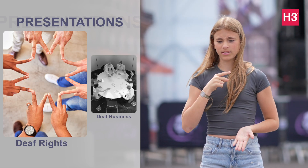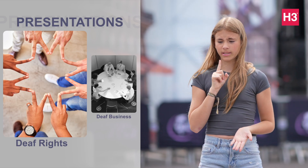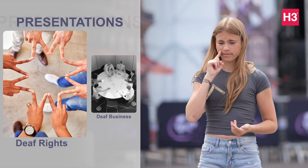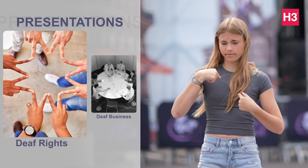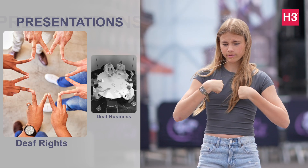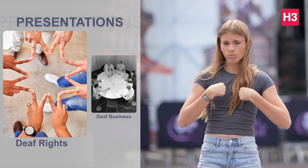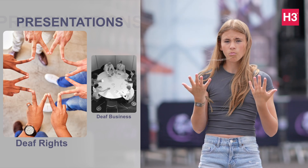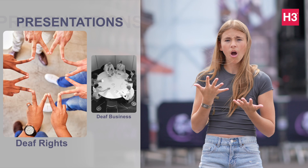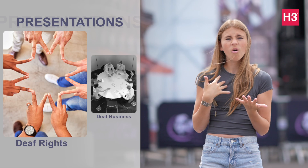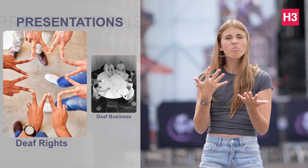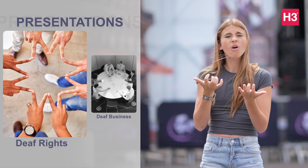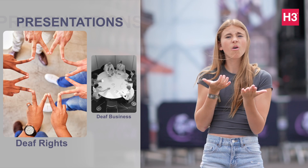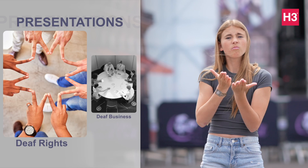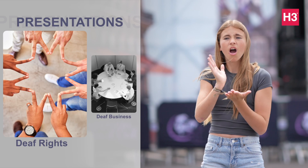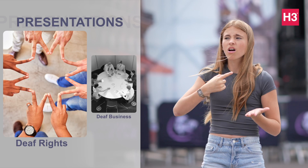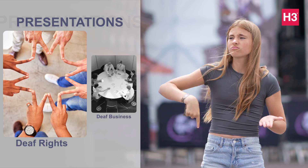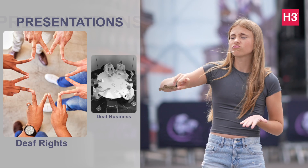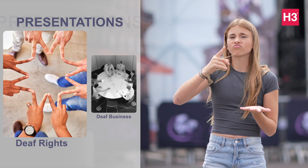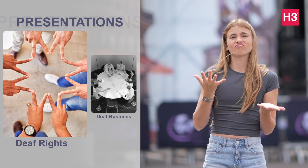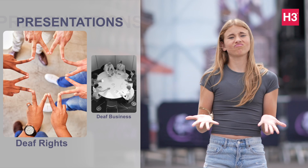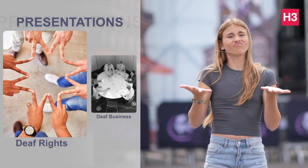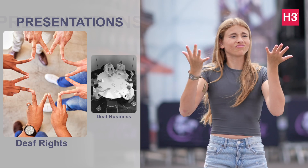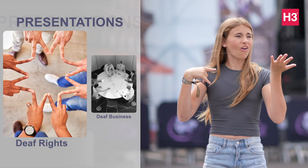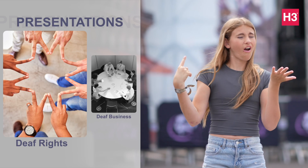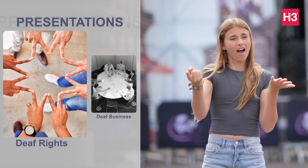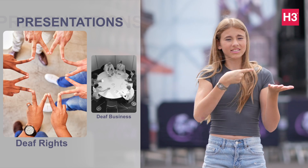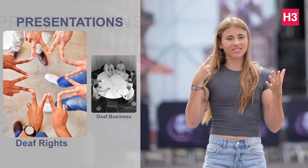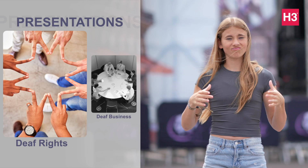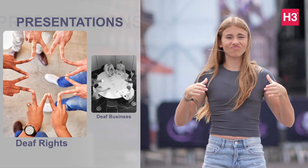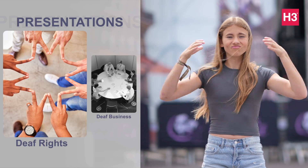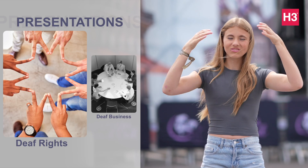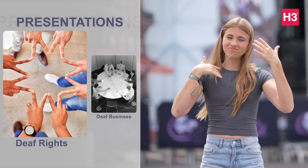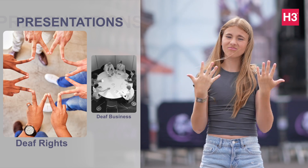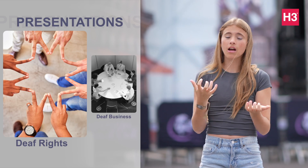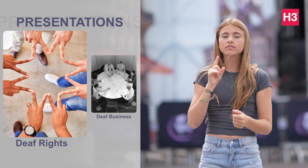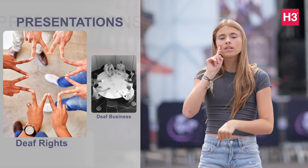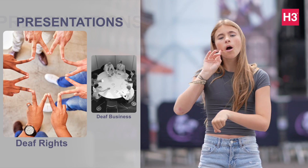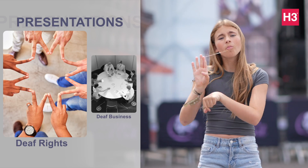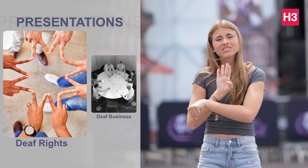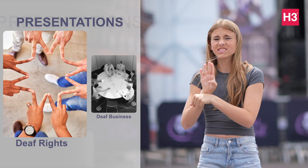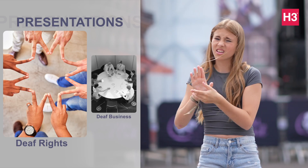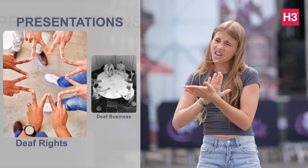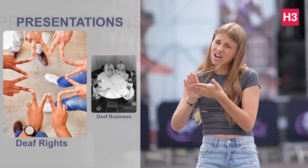Deaf business is great, but Deaf rights are even